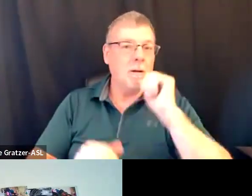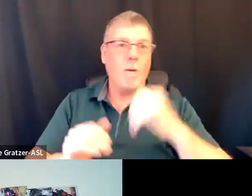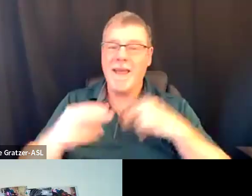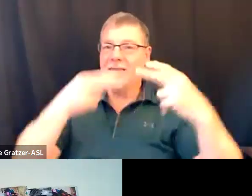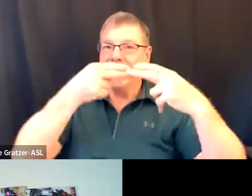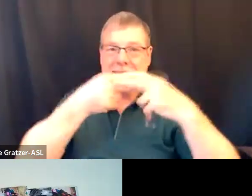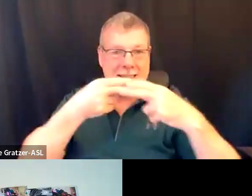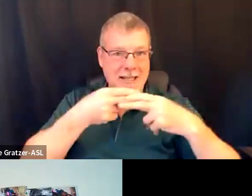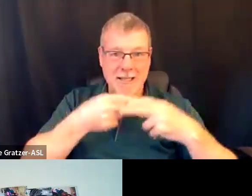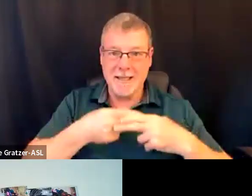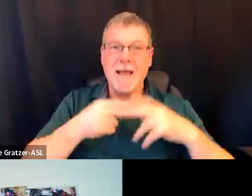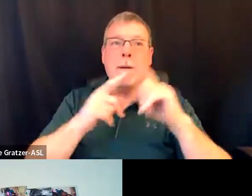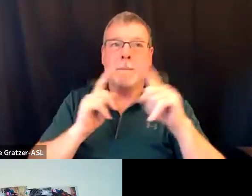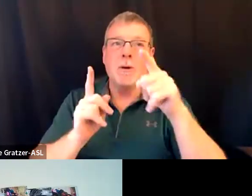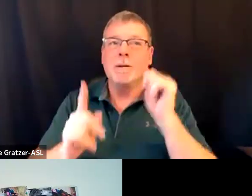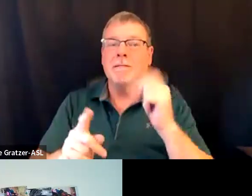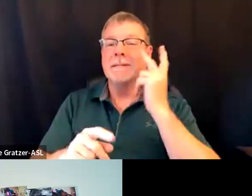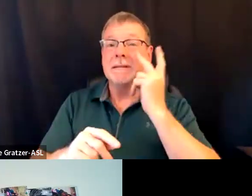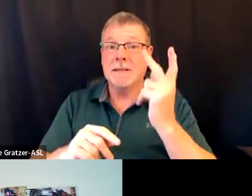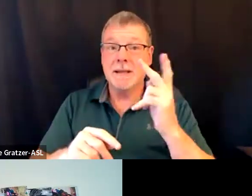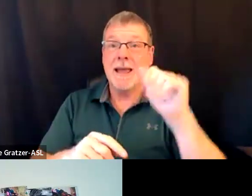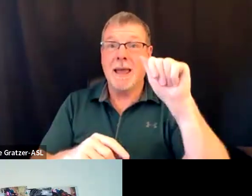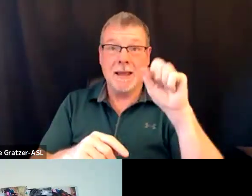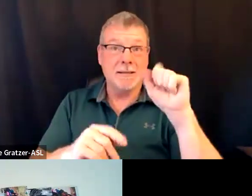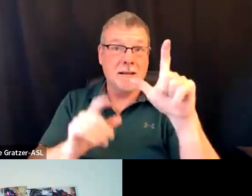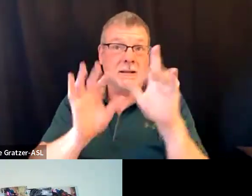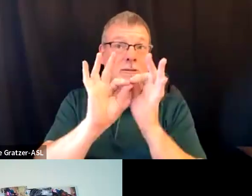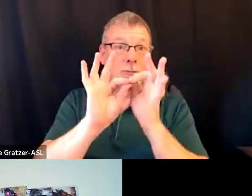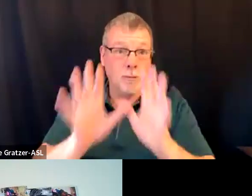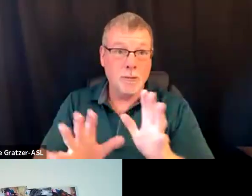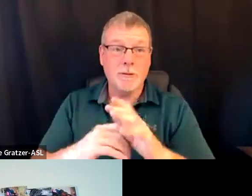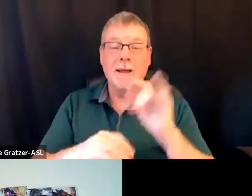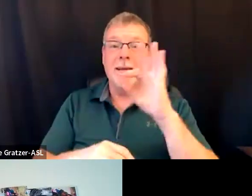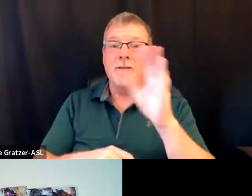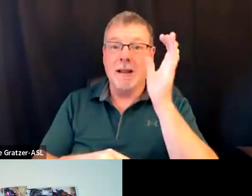but we do have, as you can see, ASL interpretation. If you'd like to listen in Spanish,